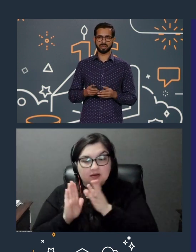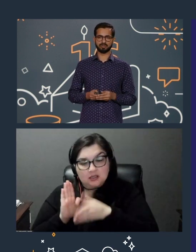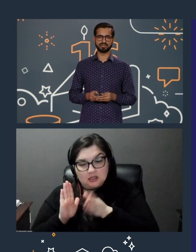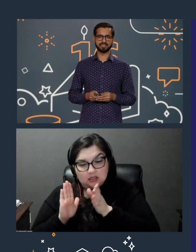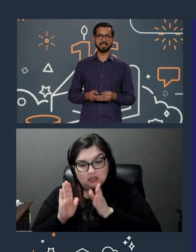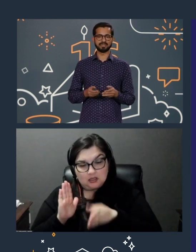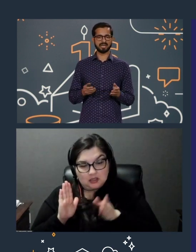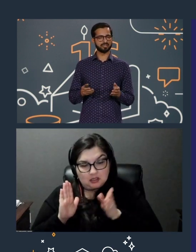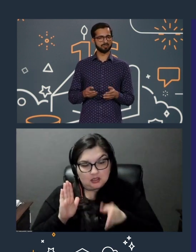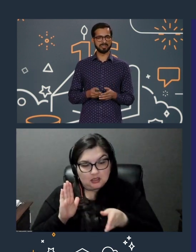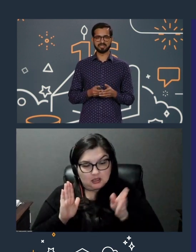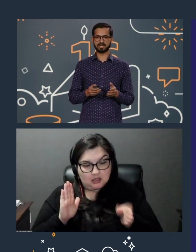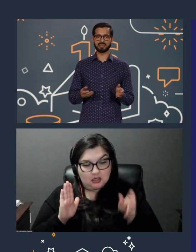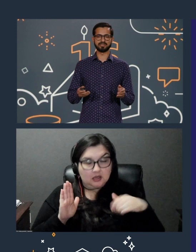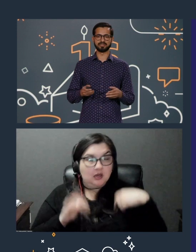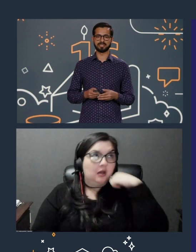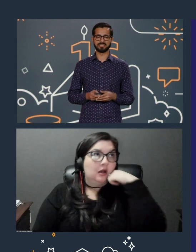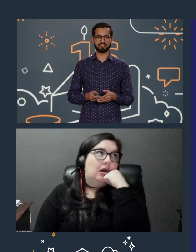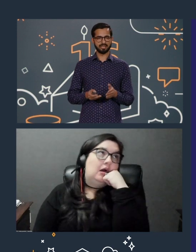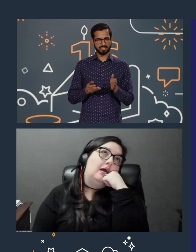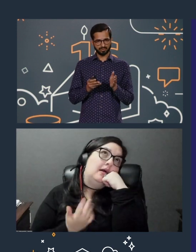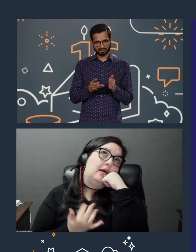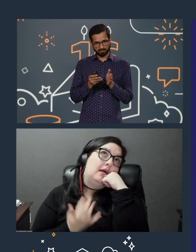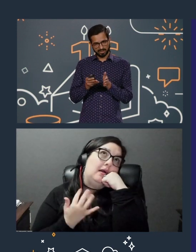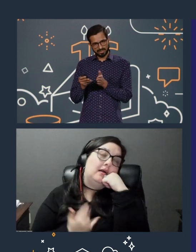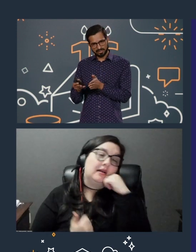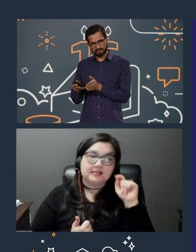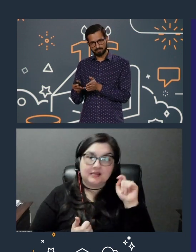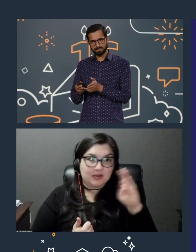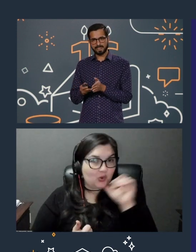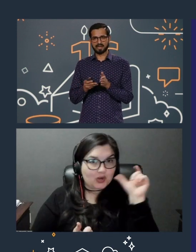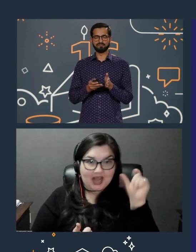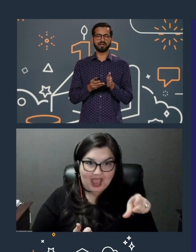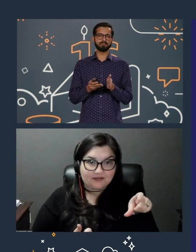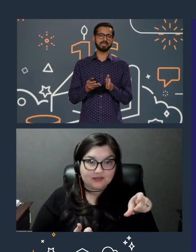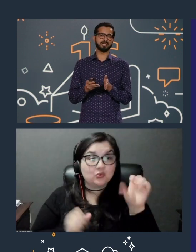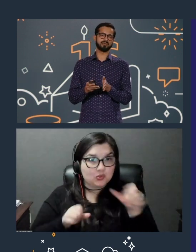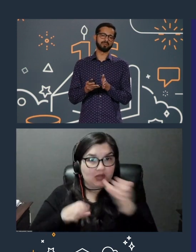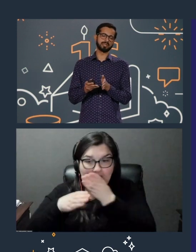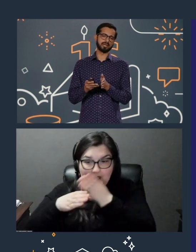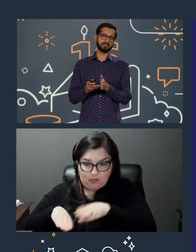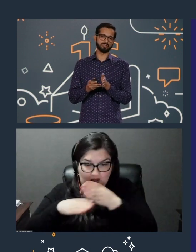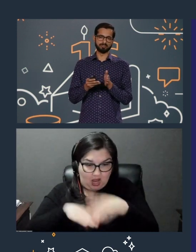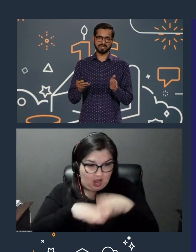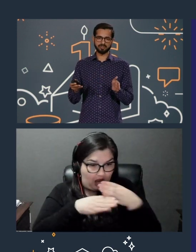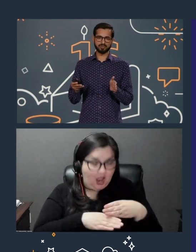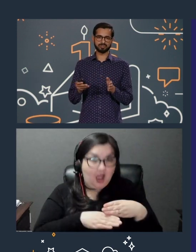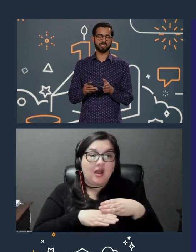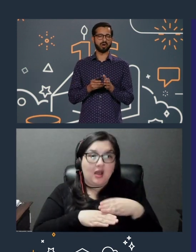object that could be terabytes in size. You can break it up and from that work out to many codes,